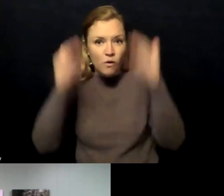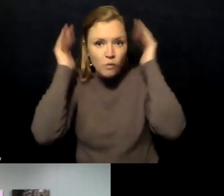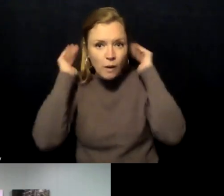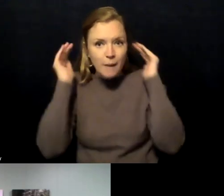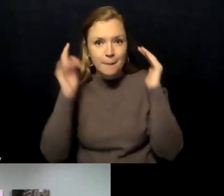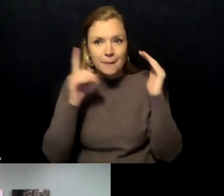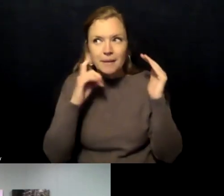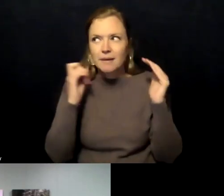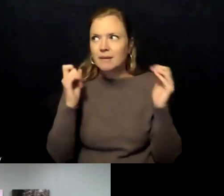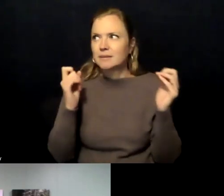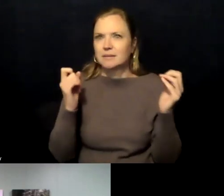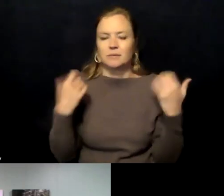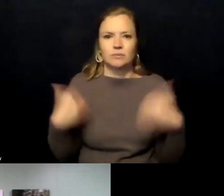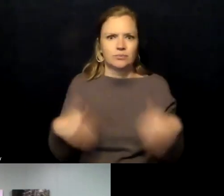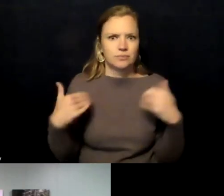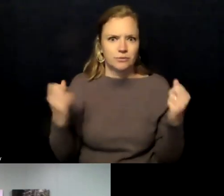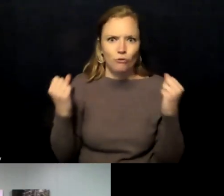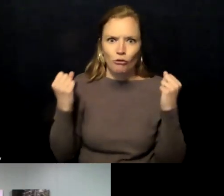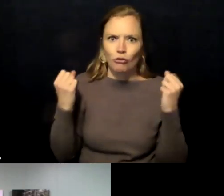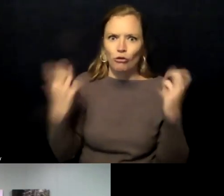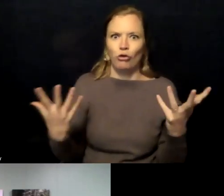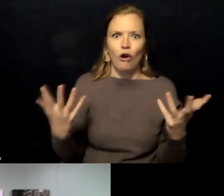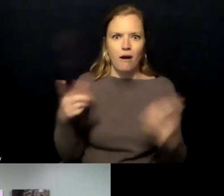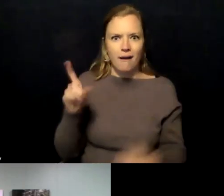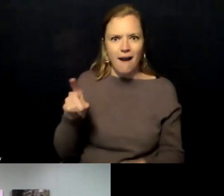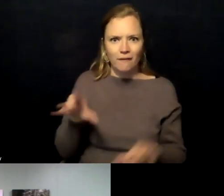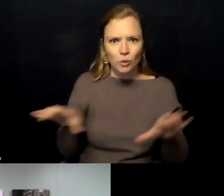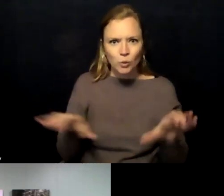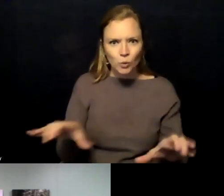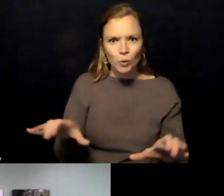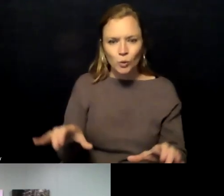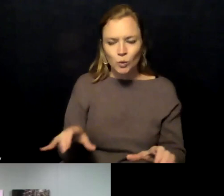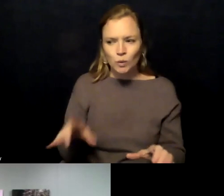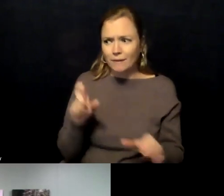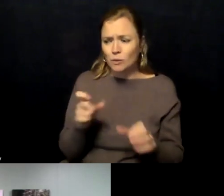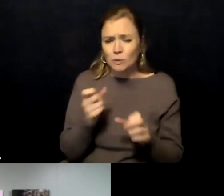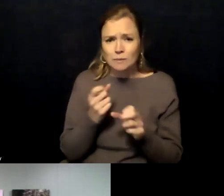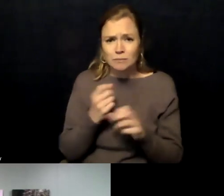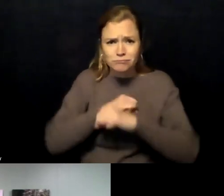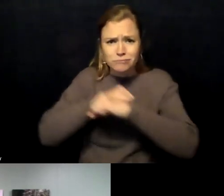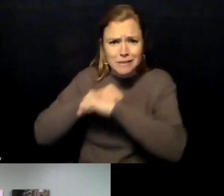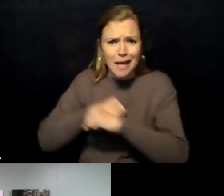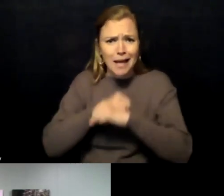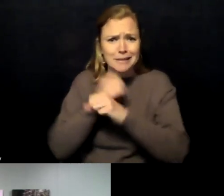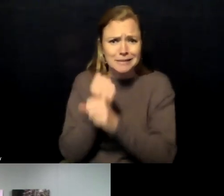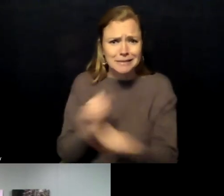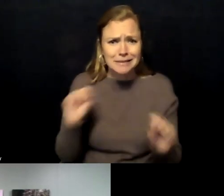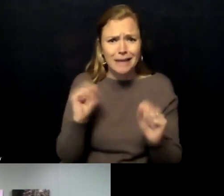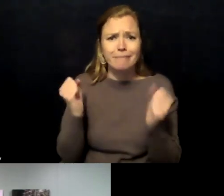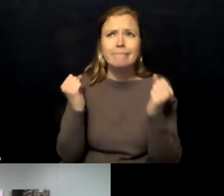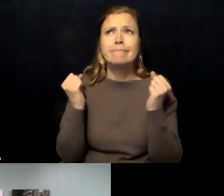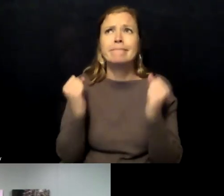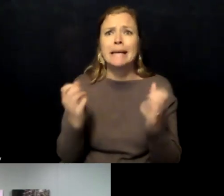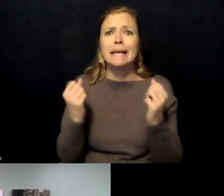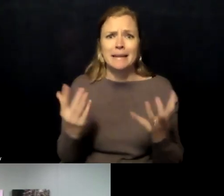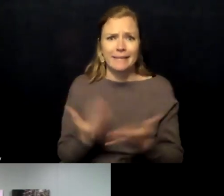that needs to be done... so many things need to be conserved.